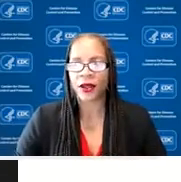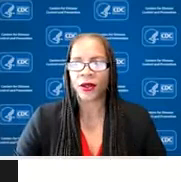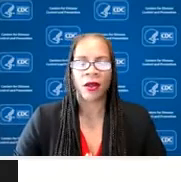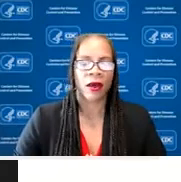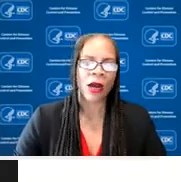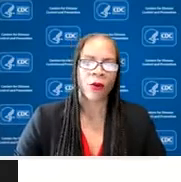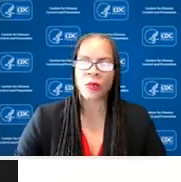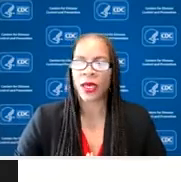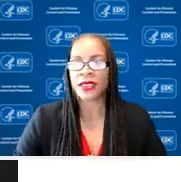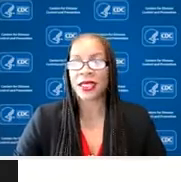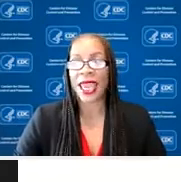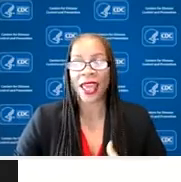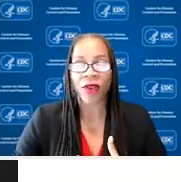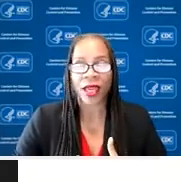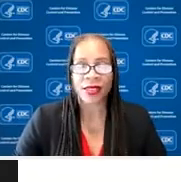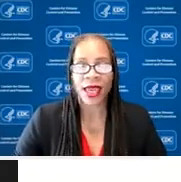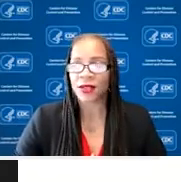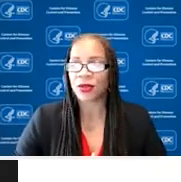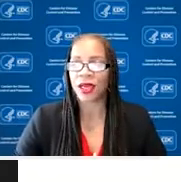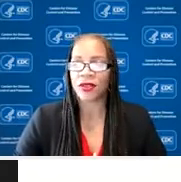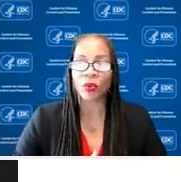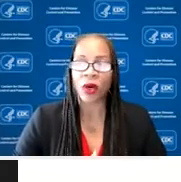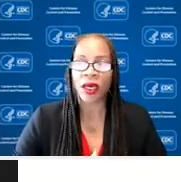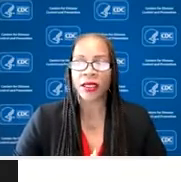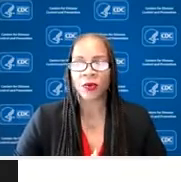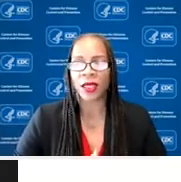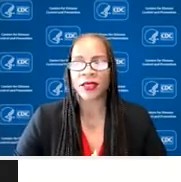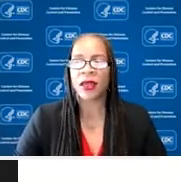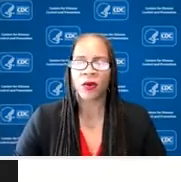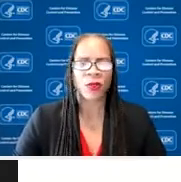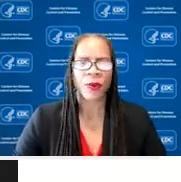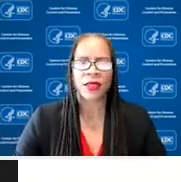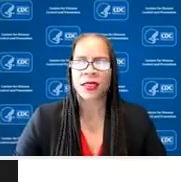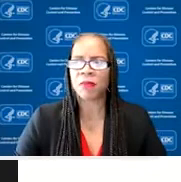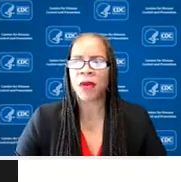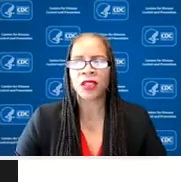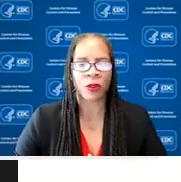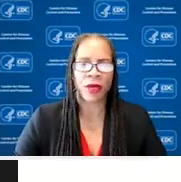our response to the anthrax attacks in 2001 as well as responses to multiple